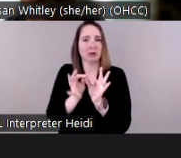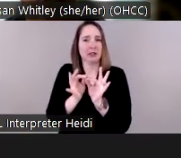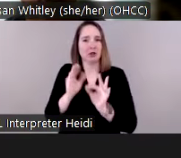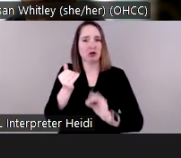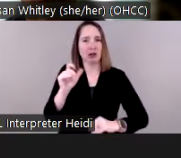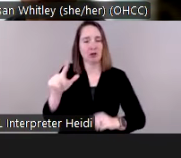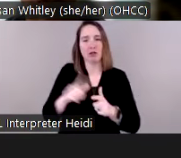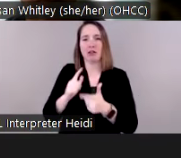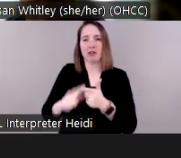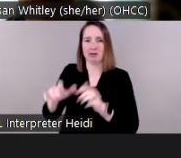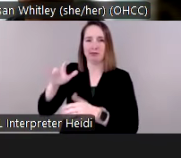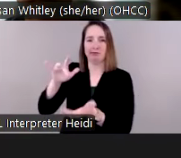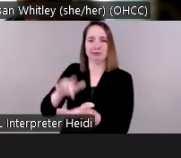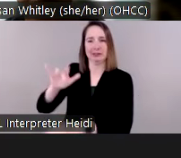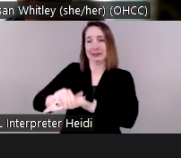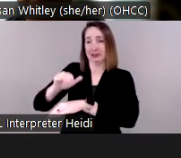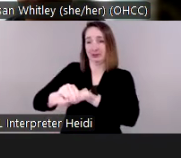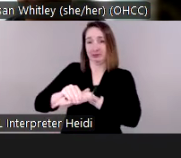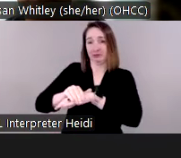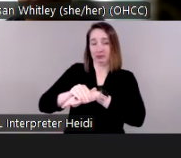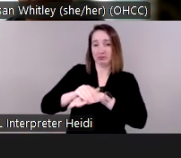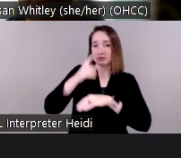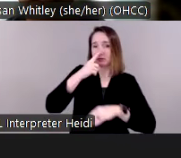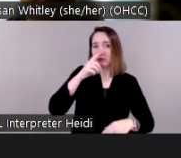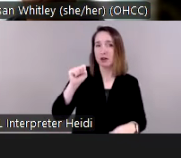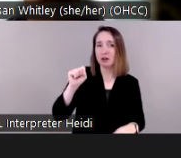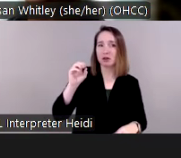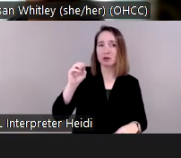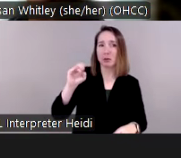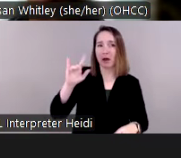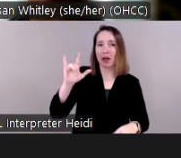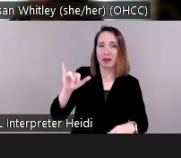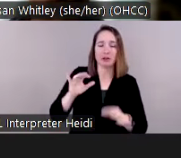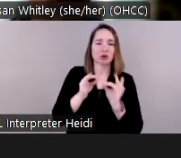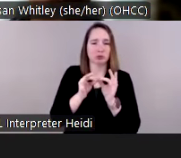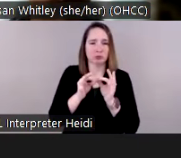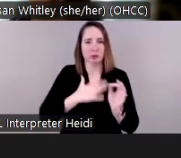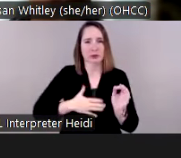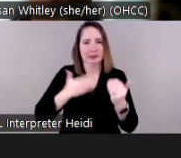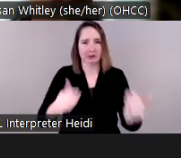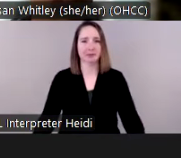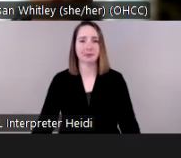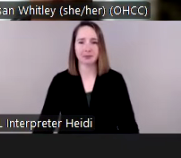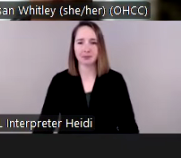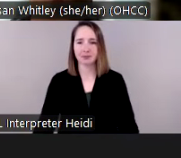then choose English. Can I have my Somali interpreter read this for me?